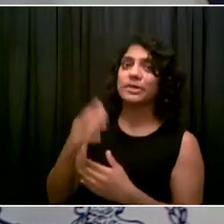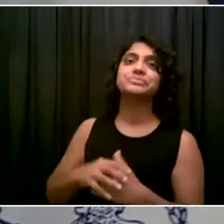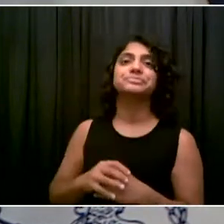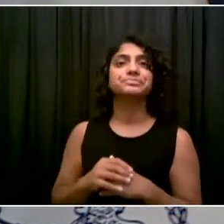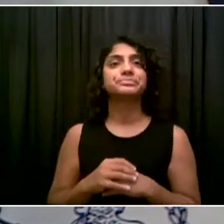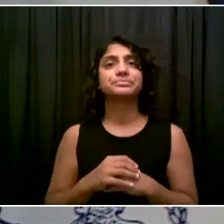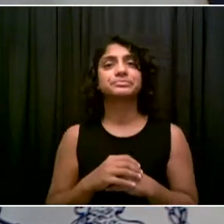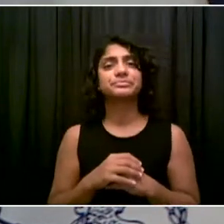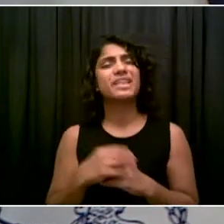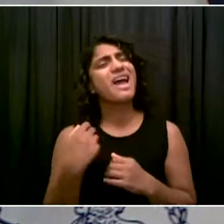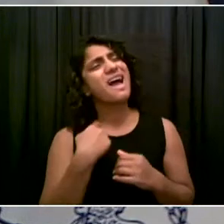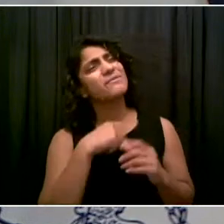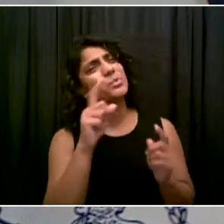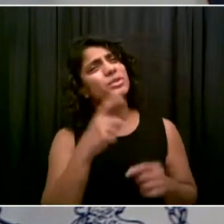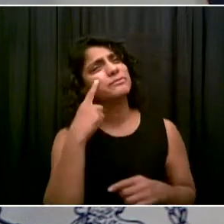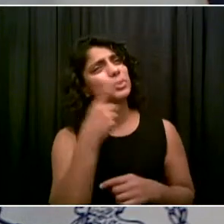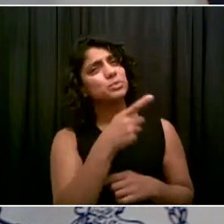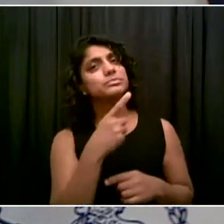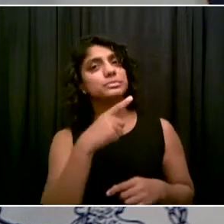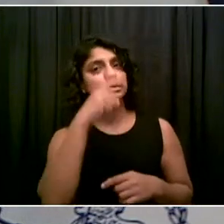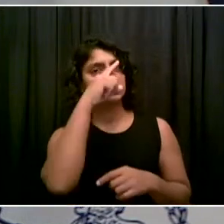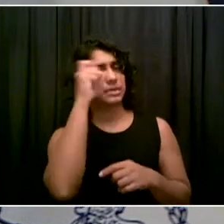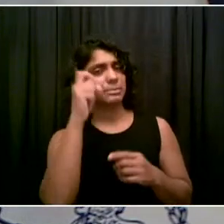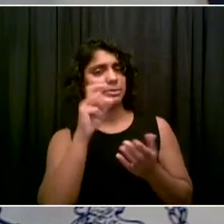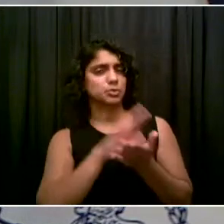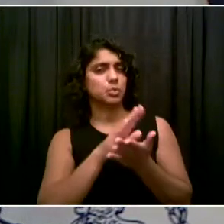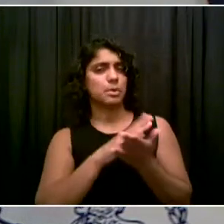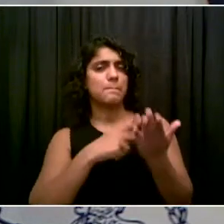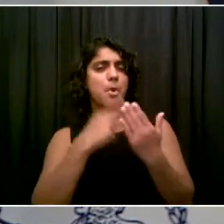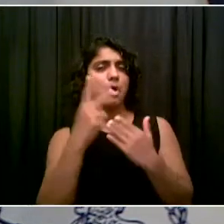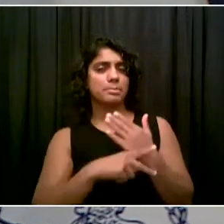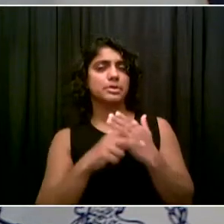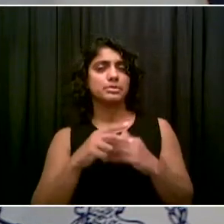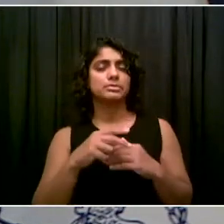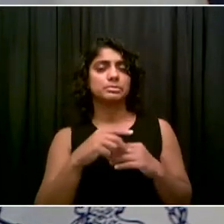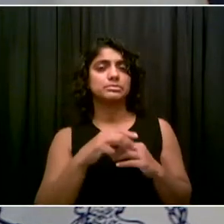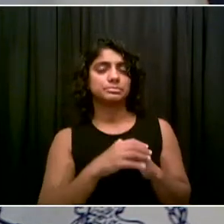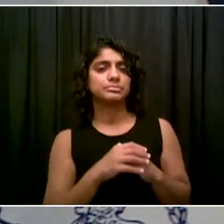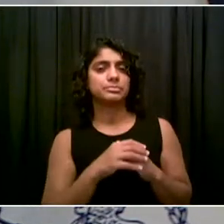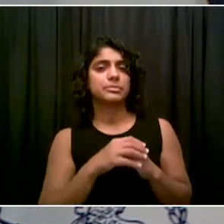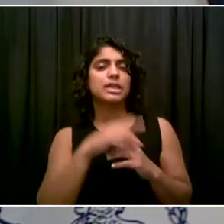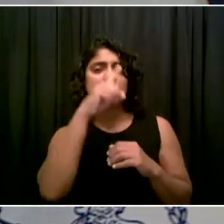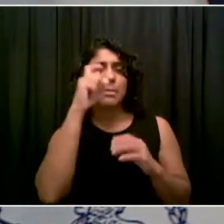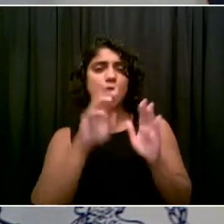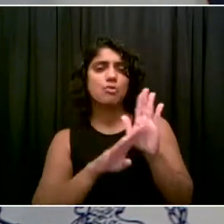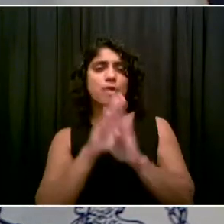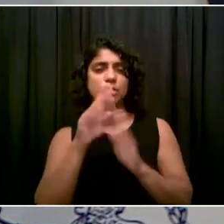ARE YOU? I AM GOOD, HOW ABOUT YOU ? Reporter: I AM FINE, I WANT TO HAVE SOME QUESTIONS ABOUT